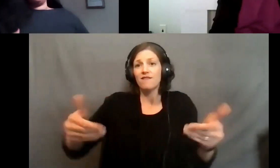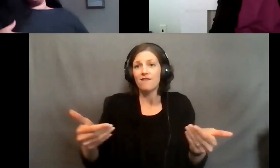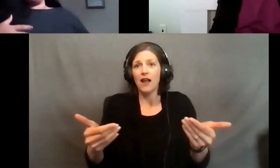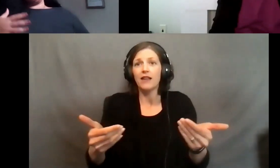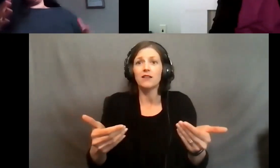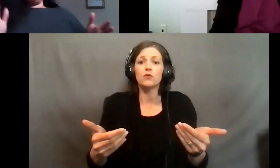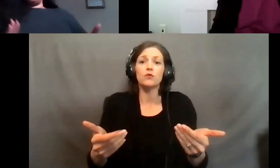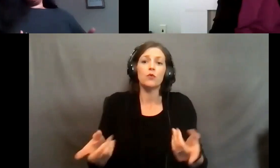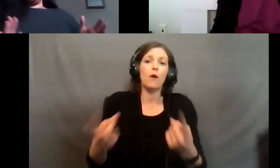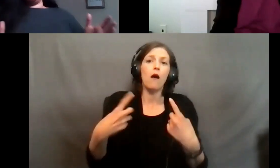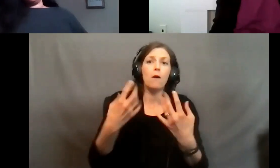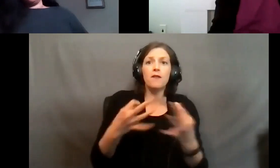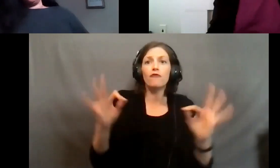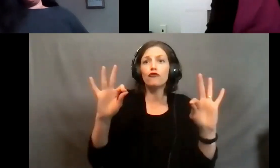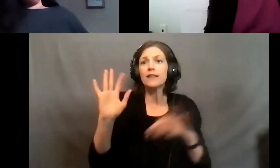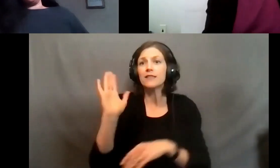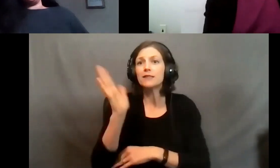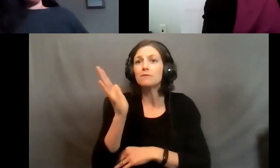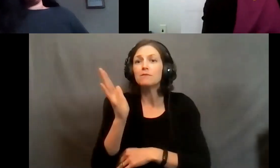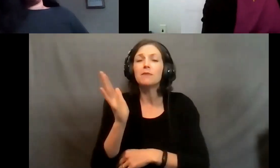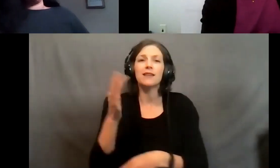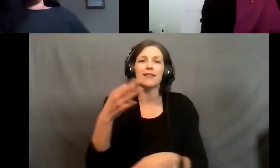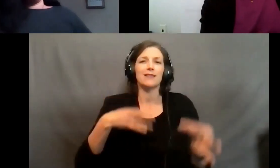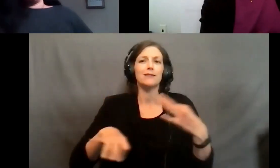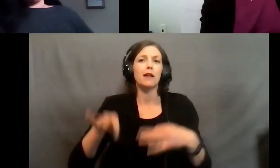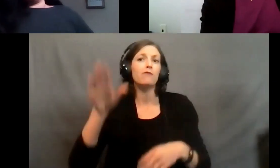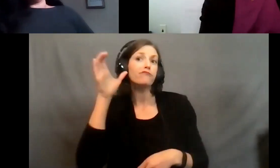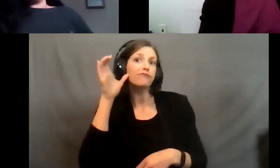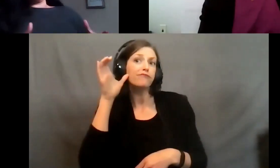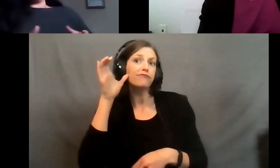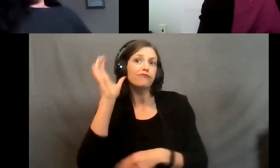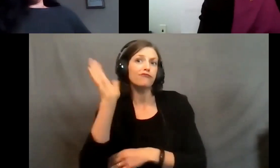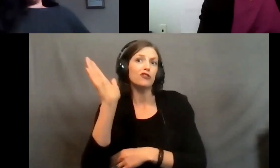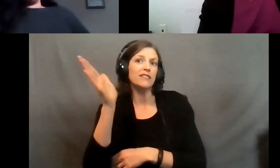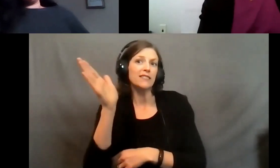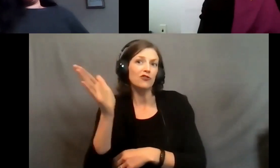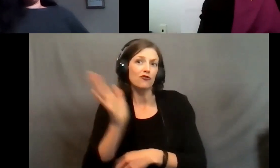13:13:36 then if they were listening to the presentation. They will still use the same